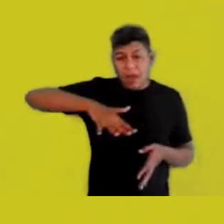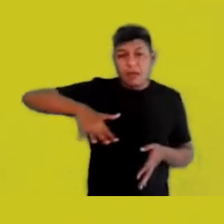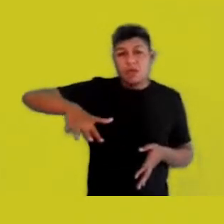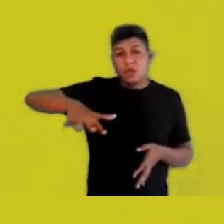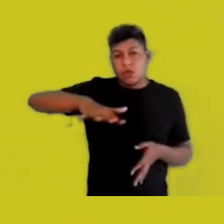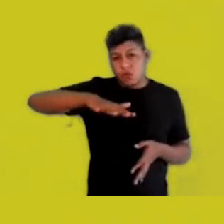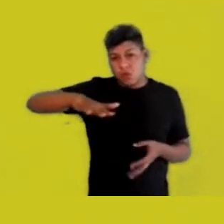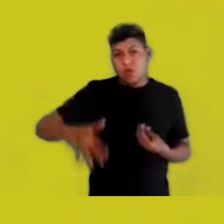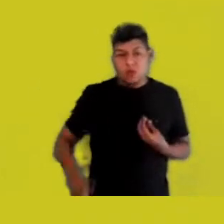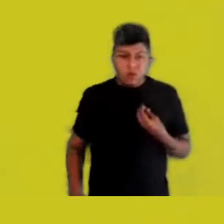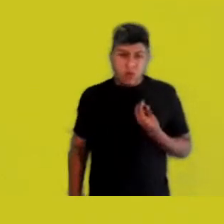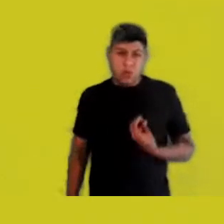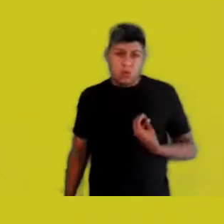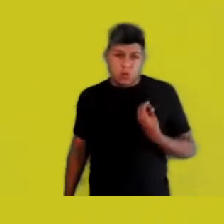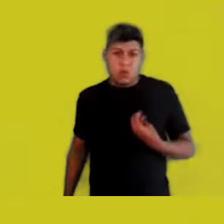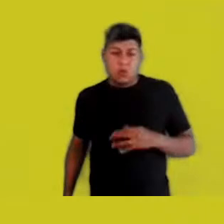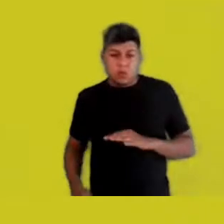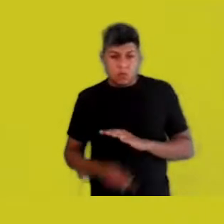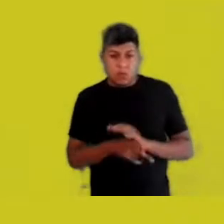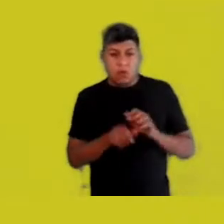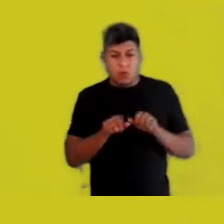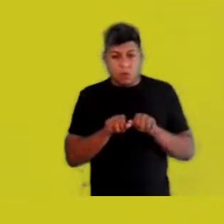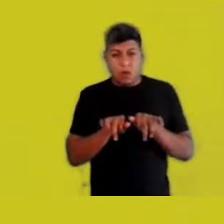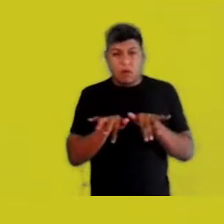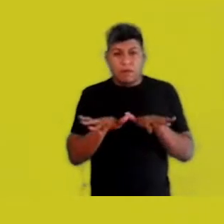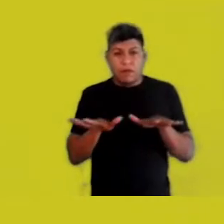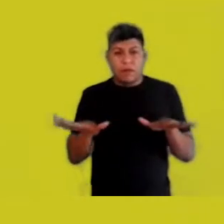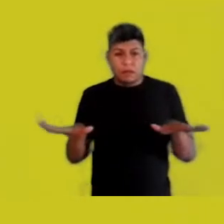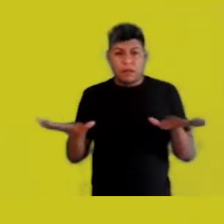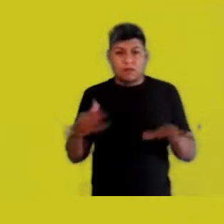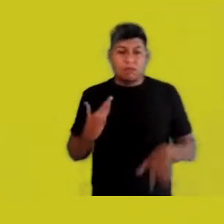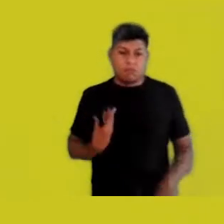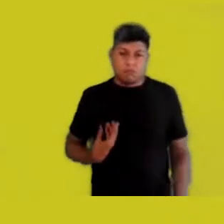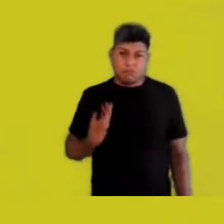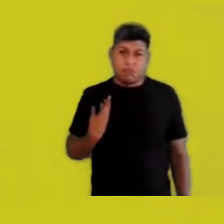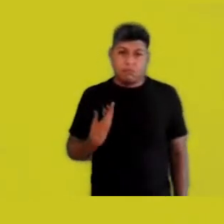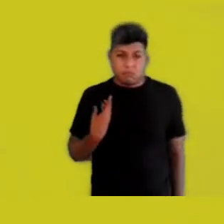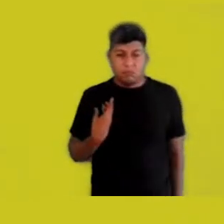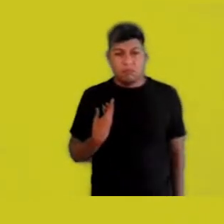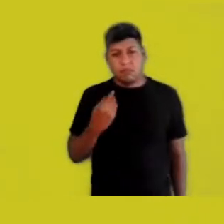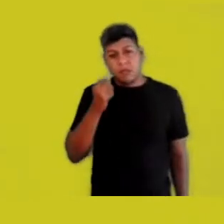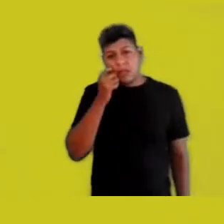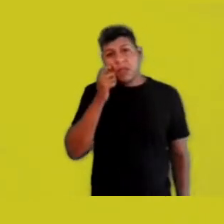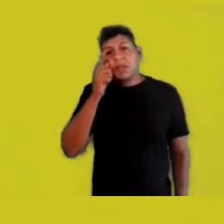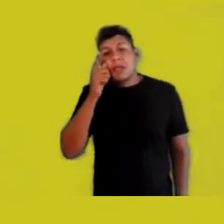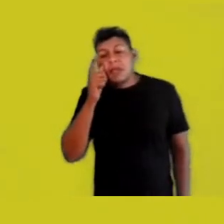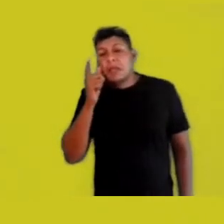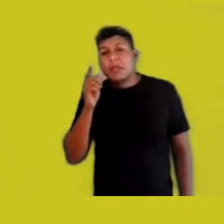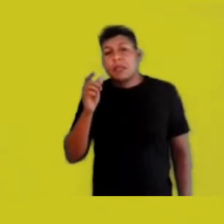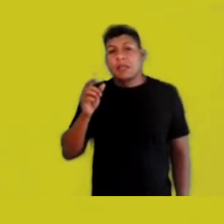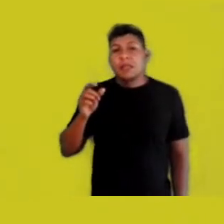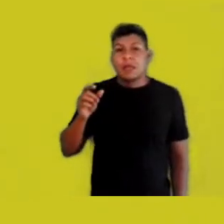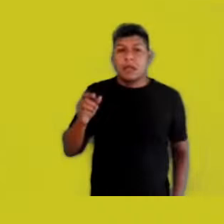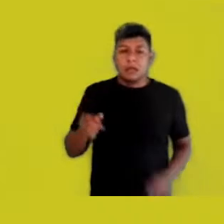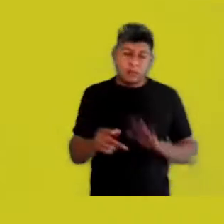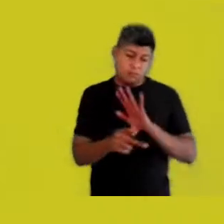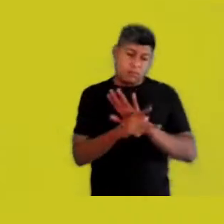to this proliferation of rhizomes, this idea of fractals Tiganá was talking about.